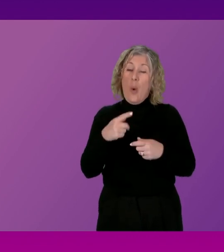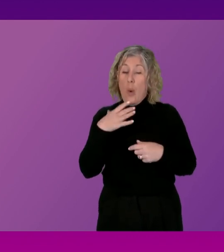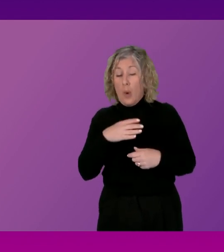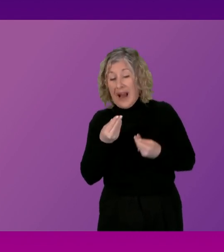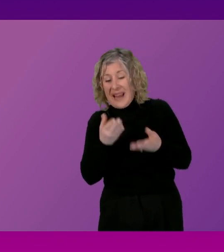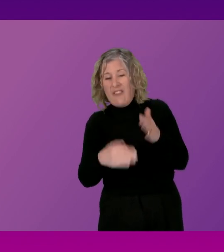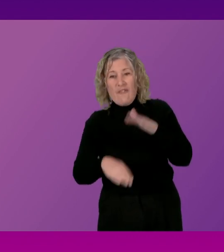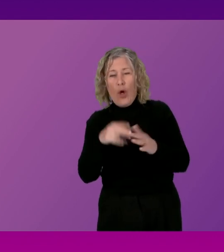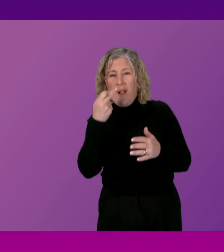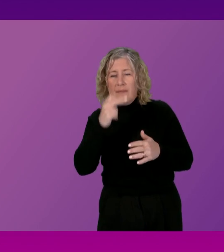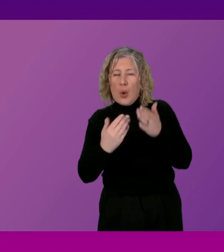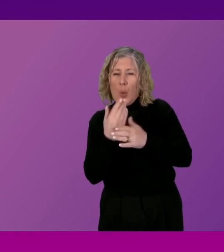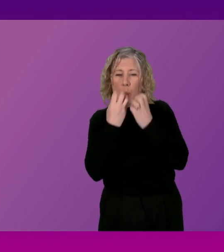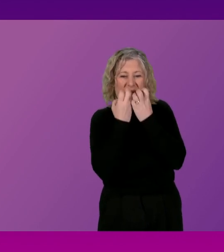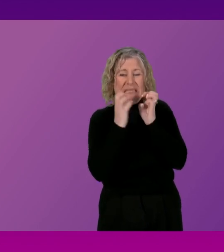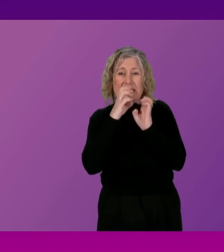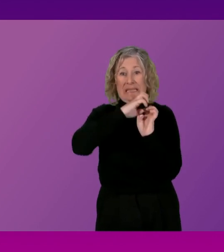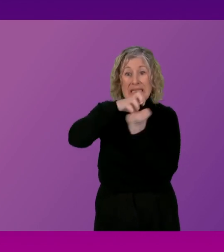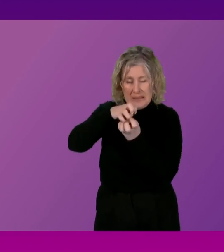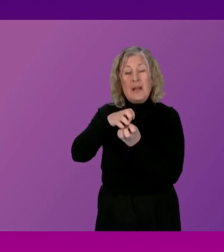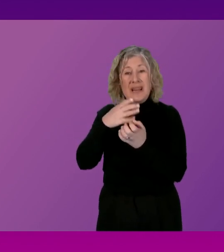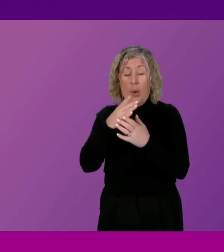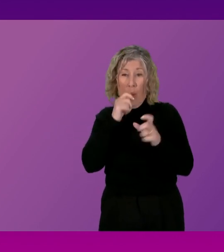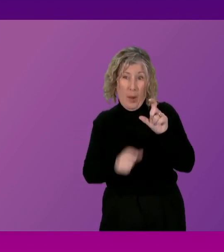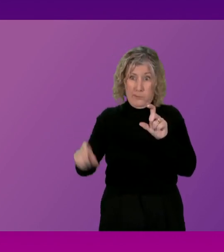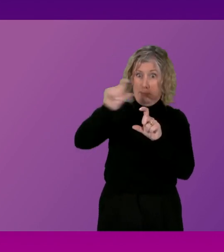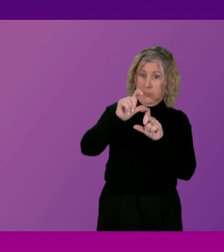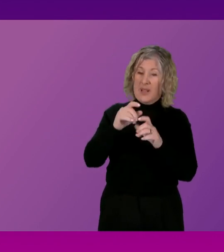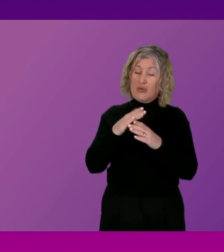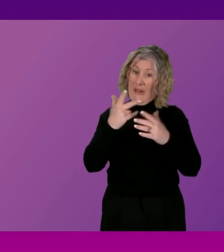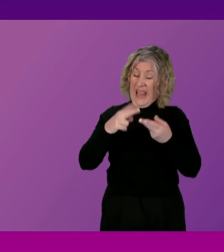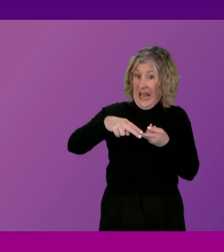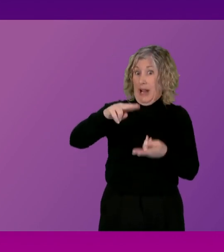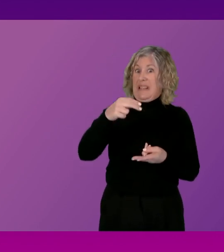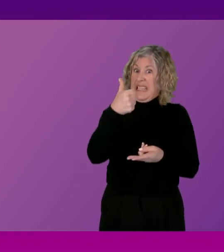which is an increase of more than 60 per cent.